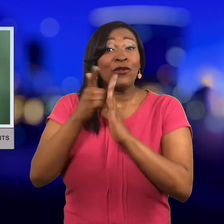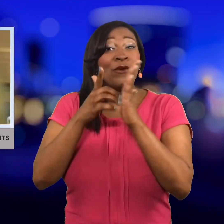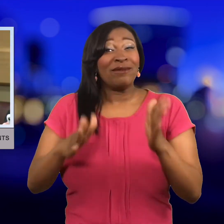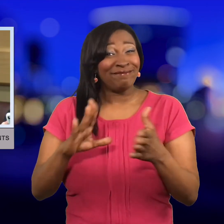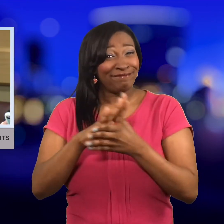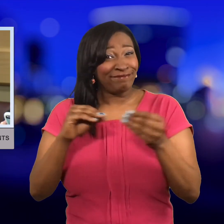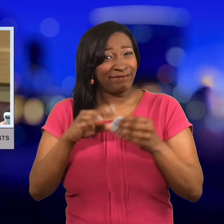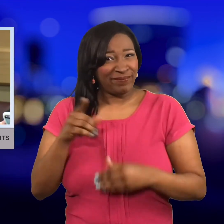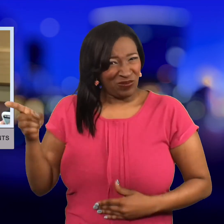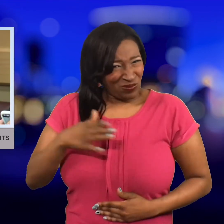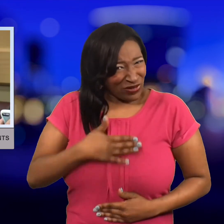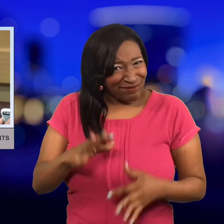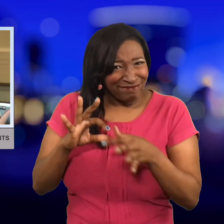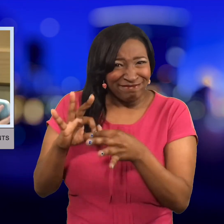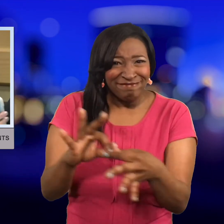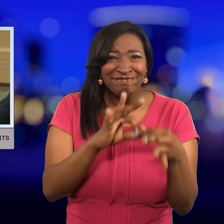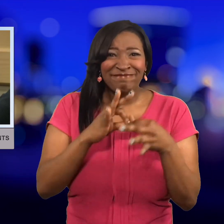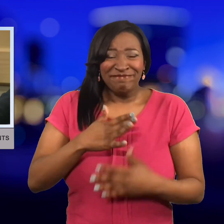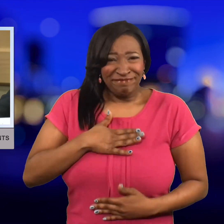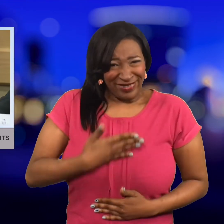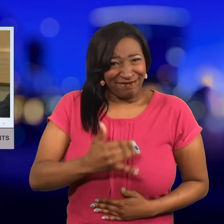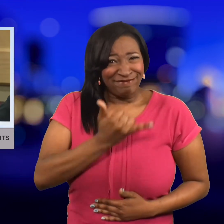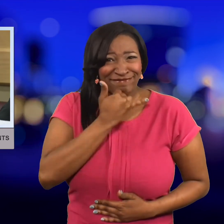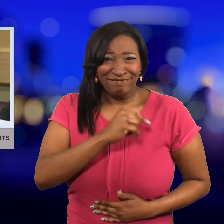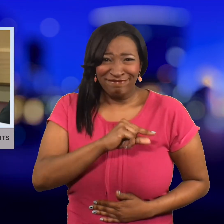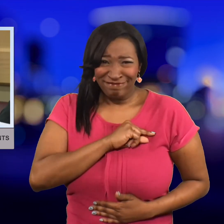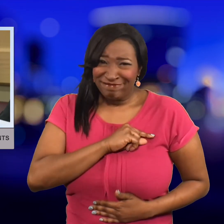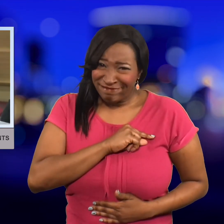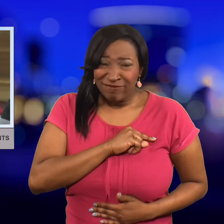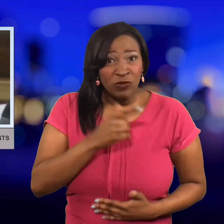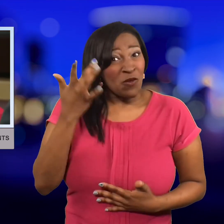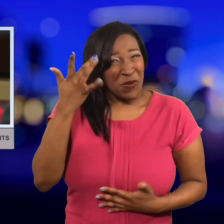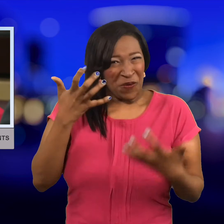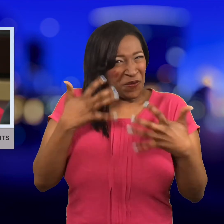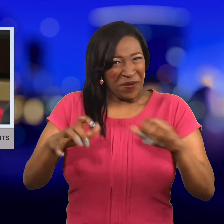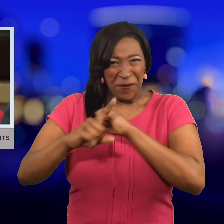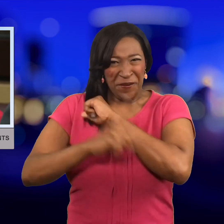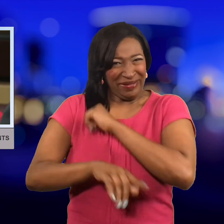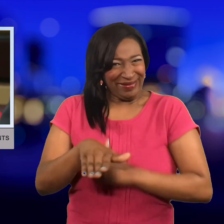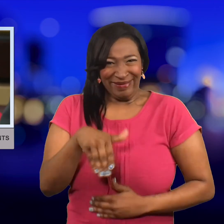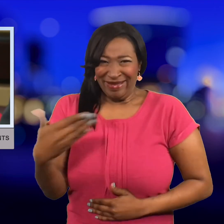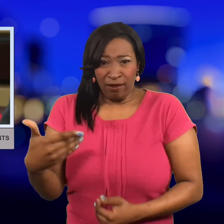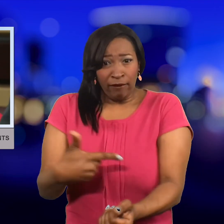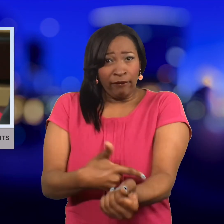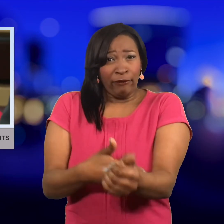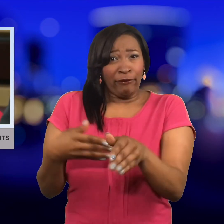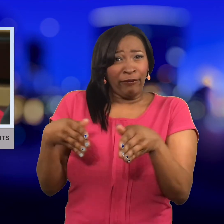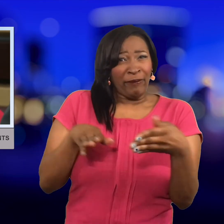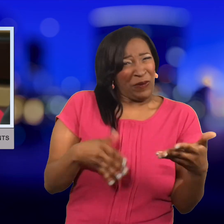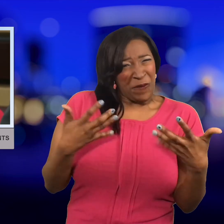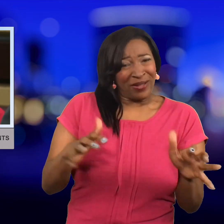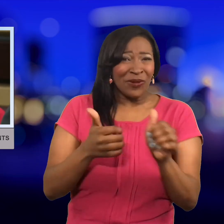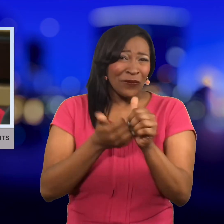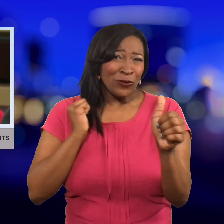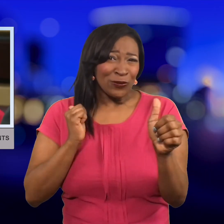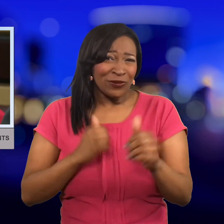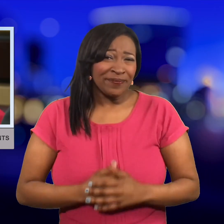His lawyer also said he's willing to plead guilty to avoid the death penalty.